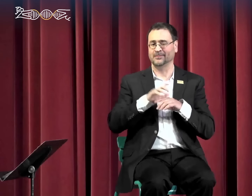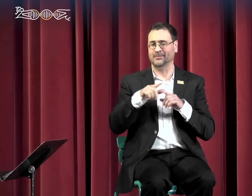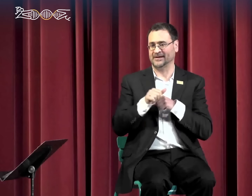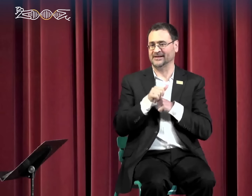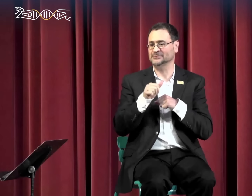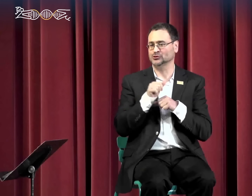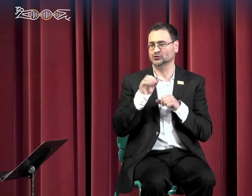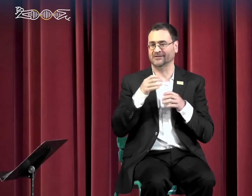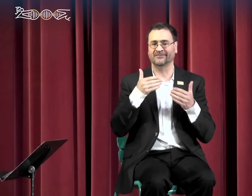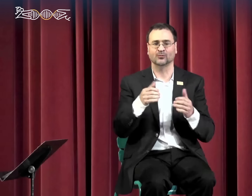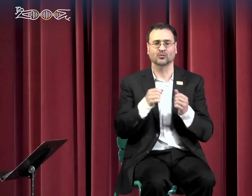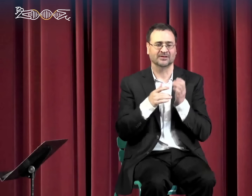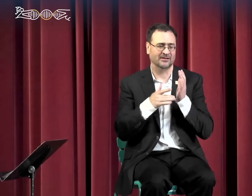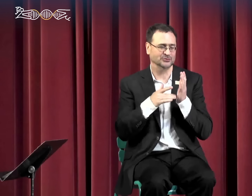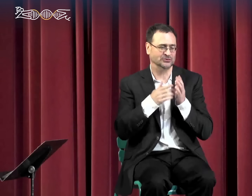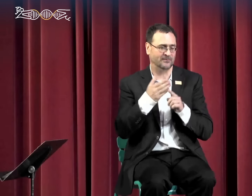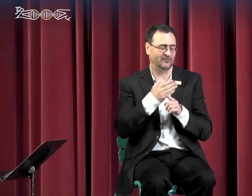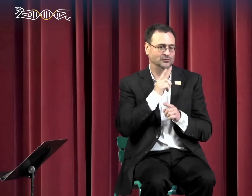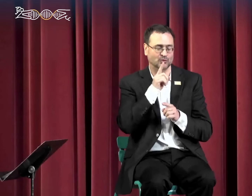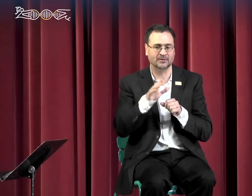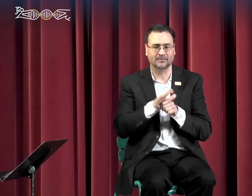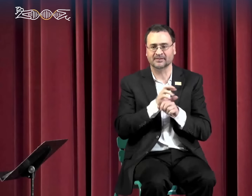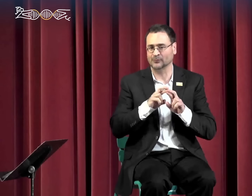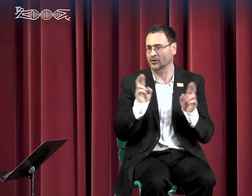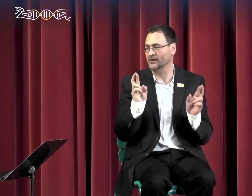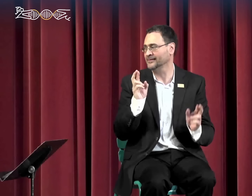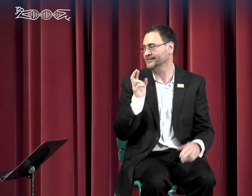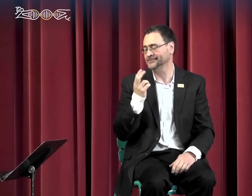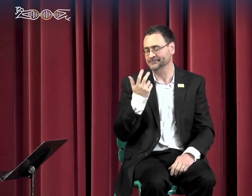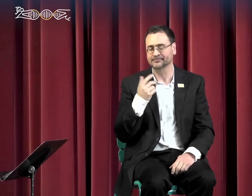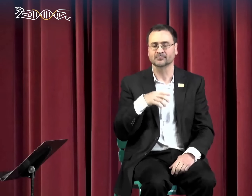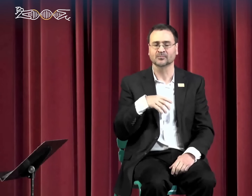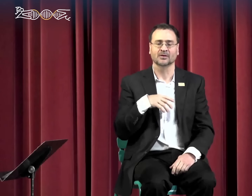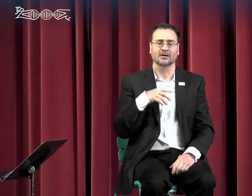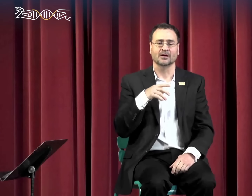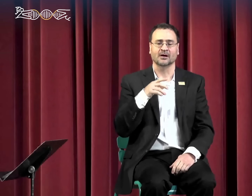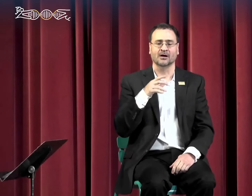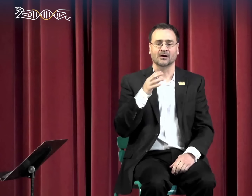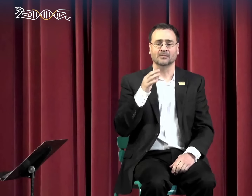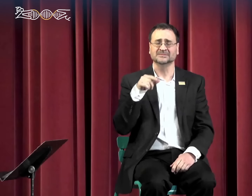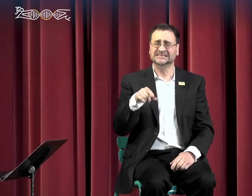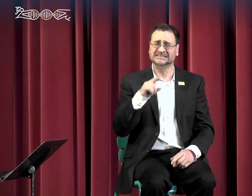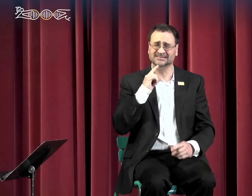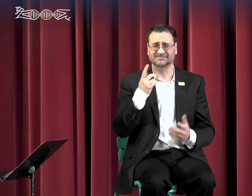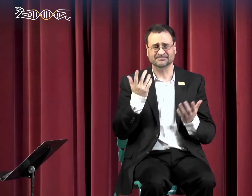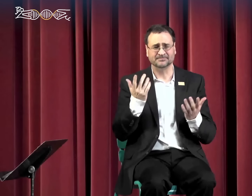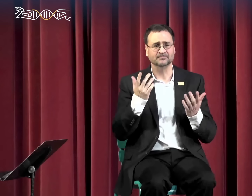mosaism, that is dangerous before we are ready as society.